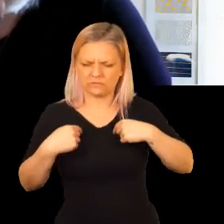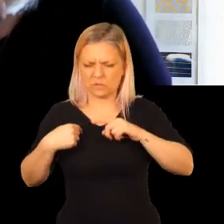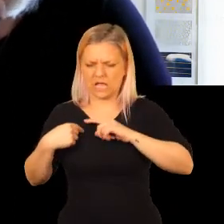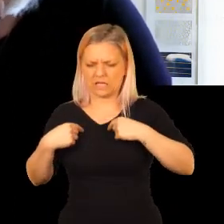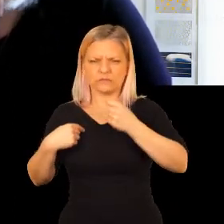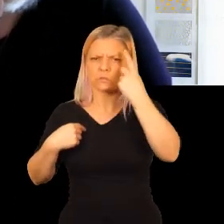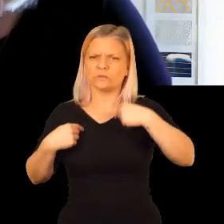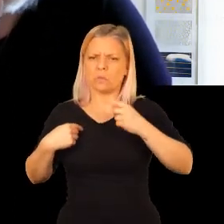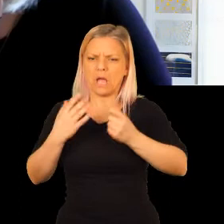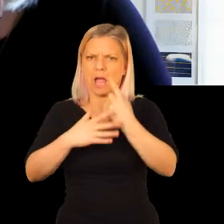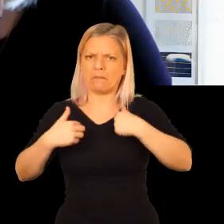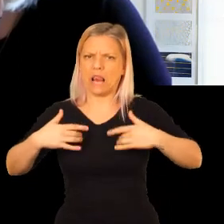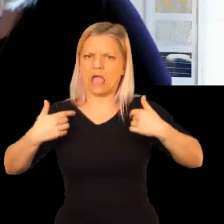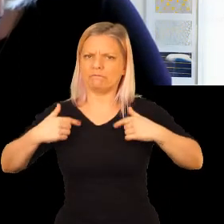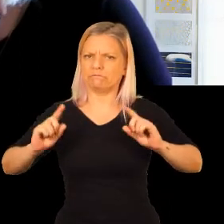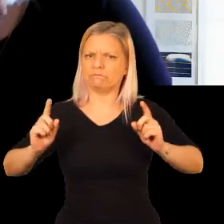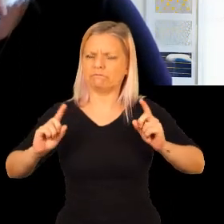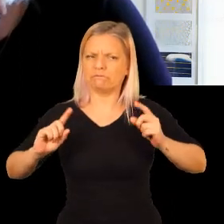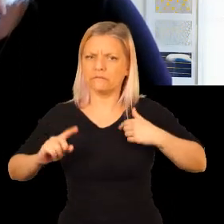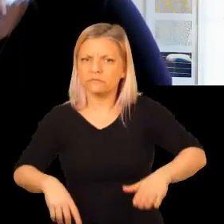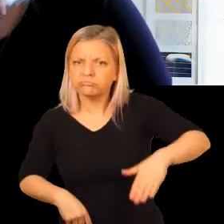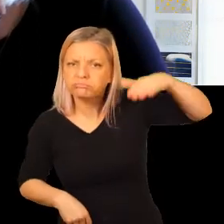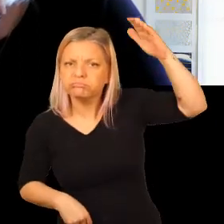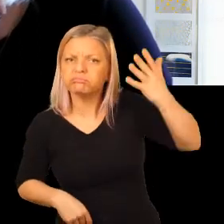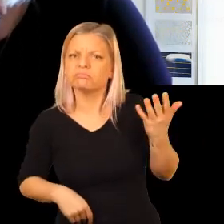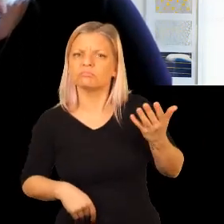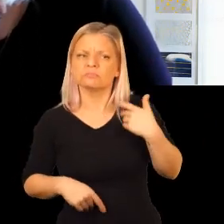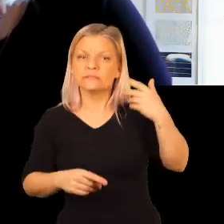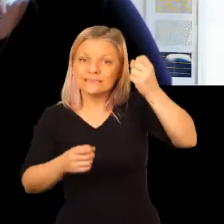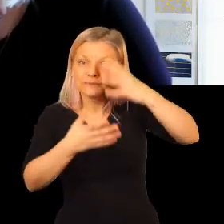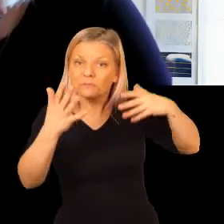something it's actually trying to understand well what's happening in your life and your upbringing